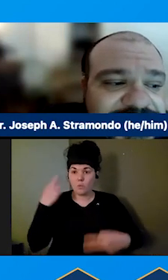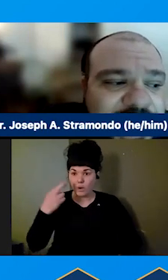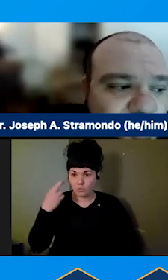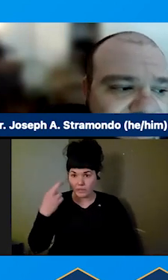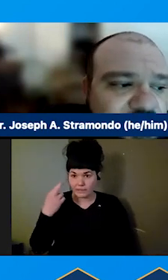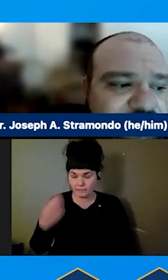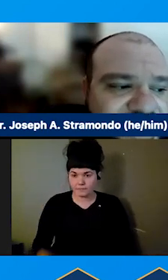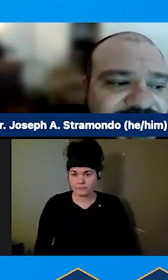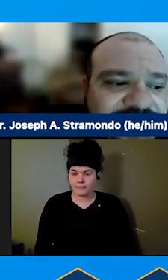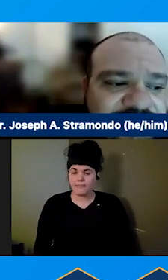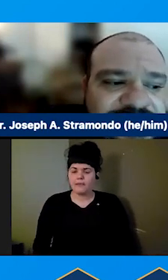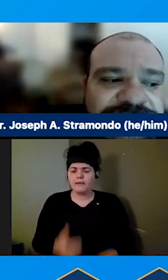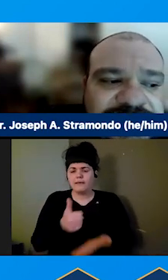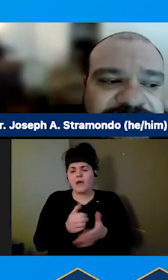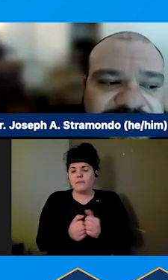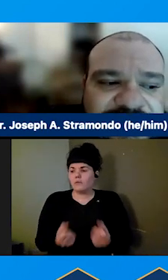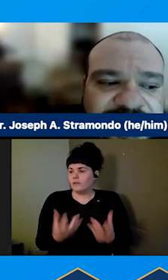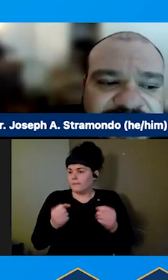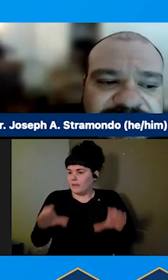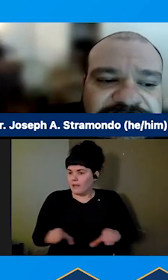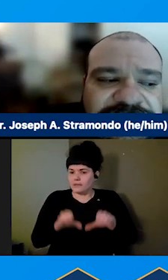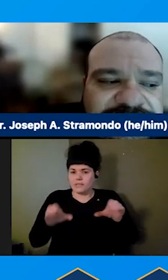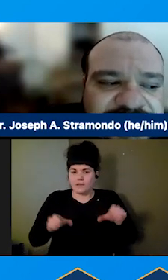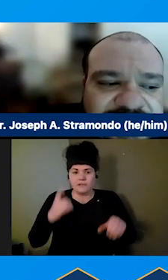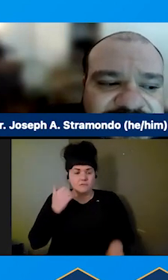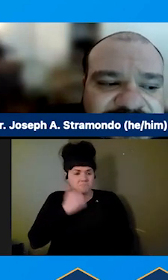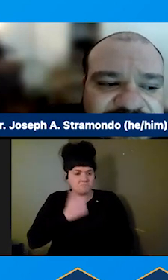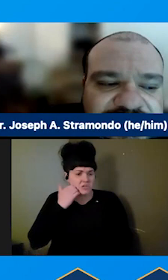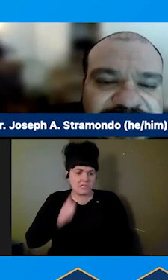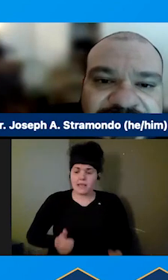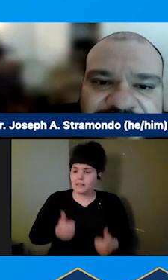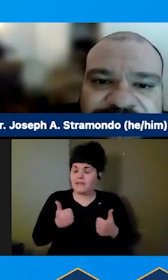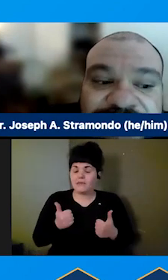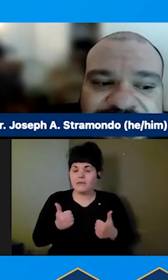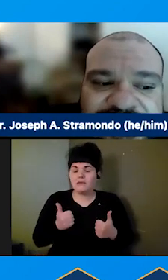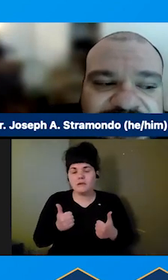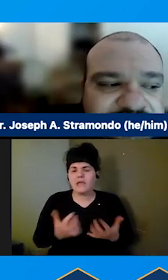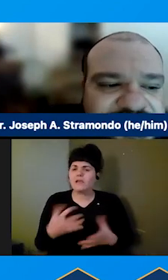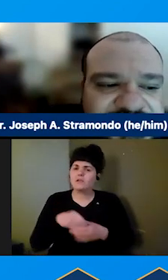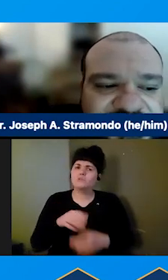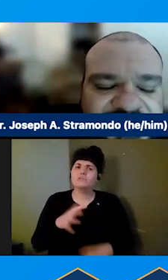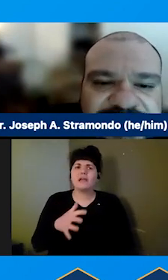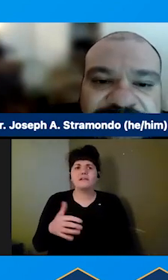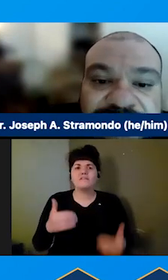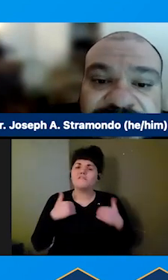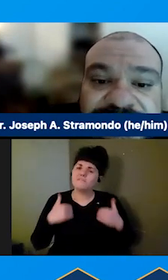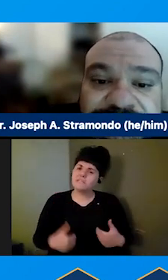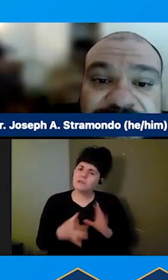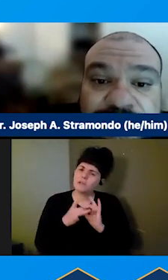is that helping with many activities of daily living entails kind of physical inty